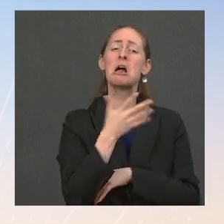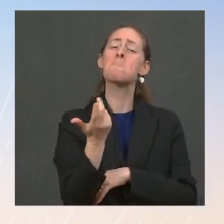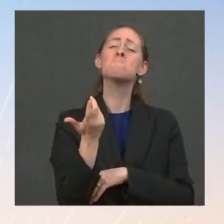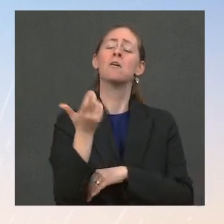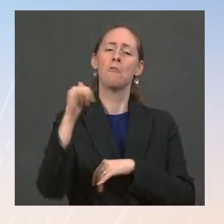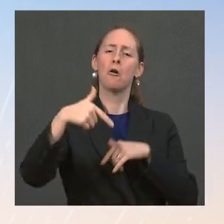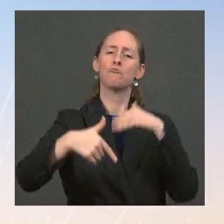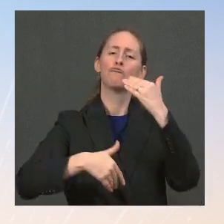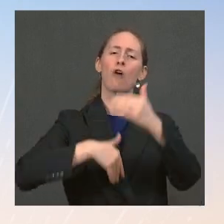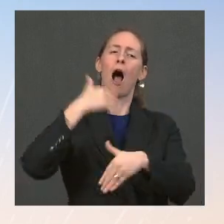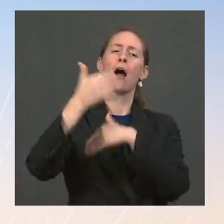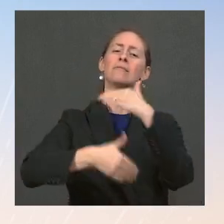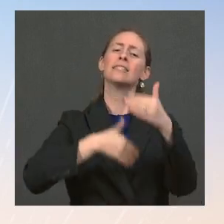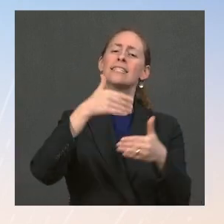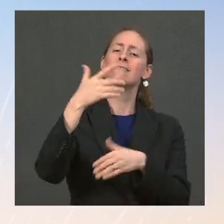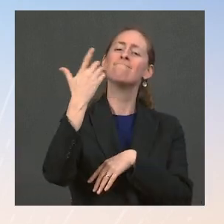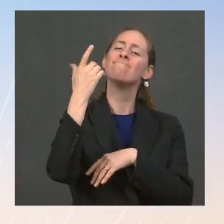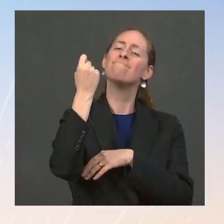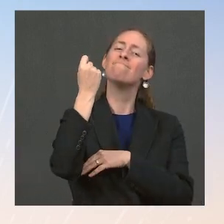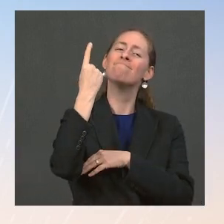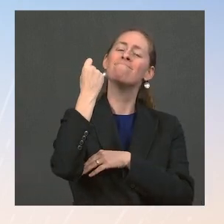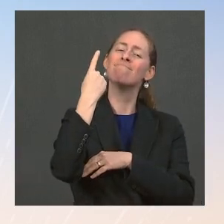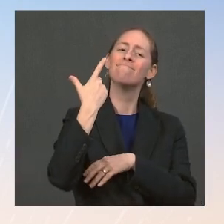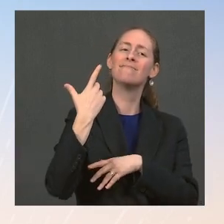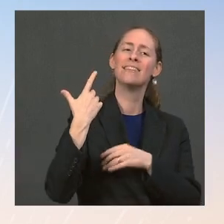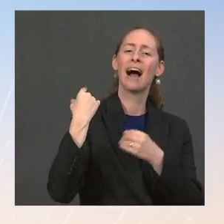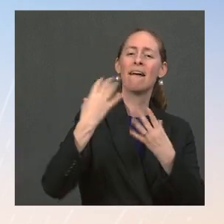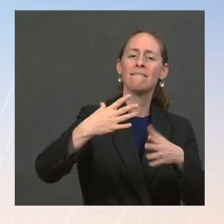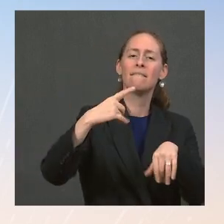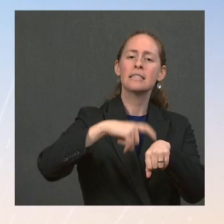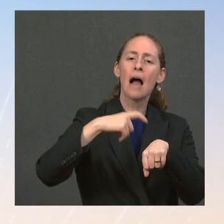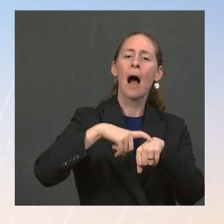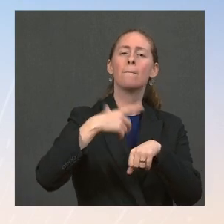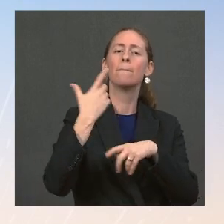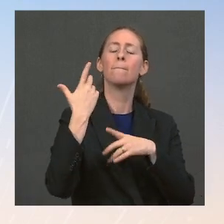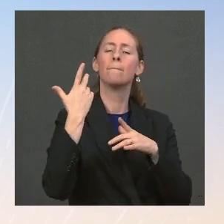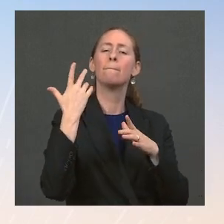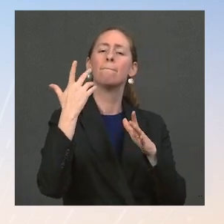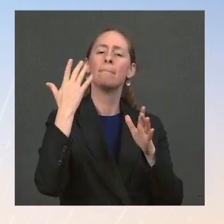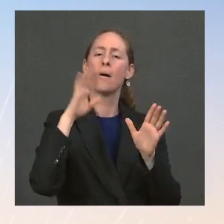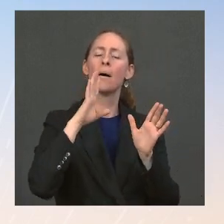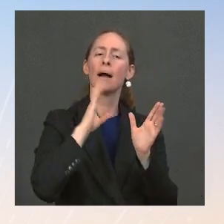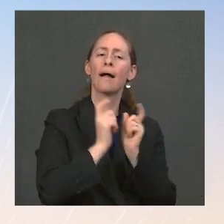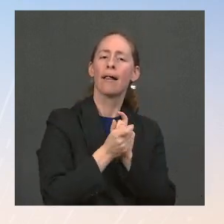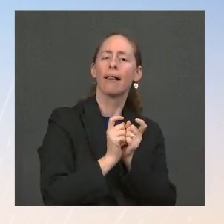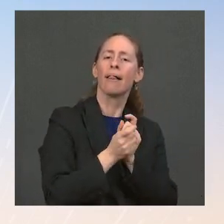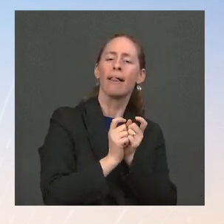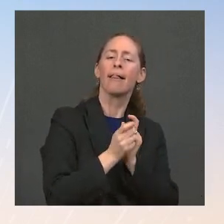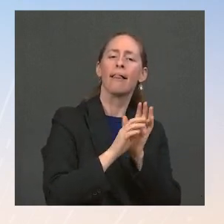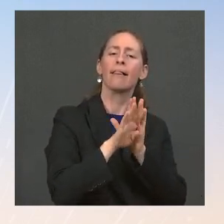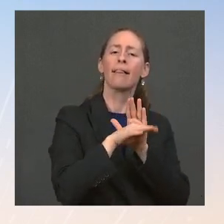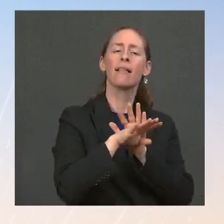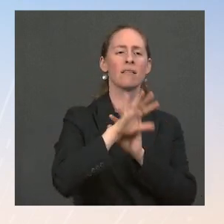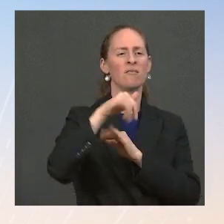And he feels that we're continuing to make progress; that both Senator Manchin and Senator Sinema